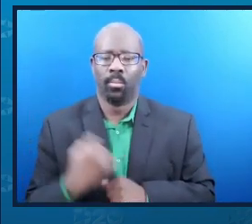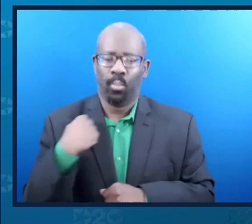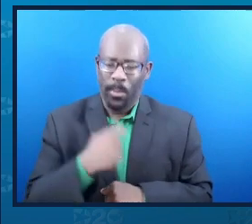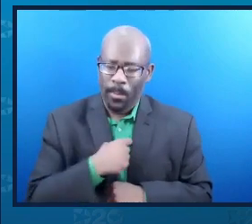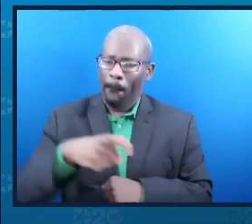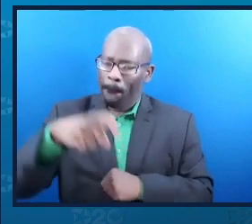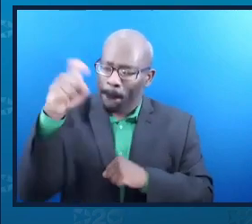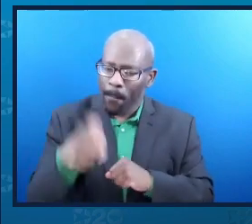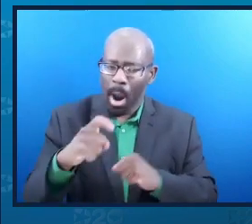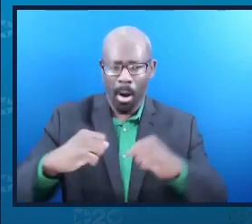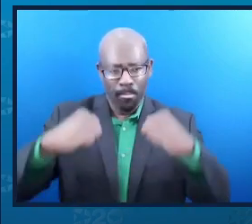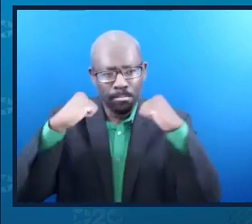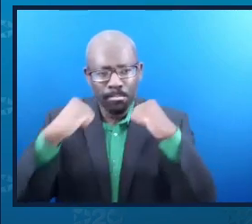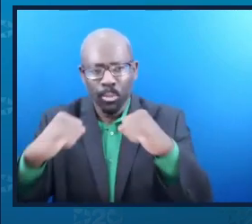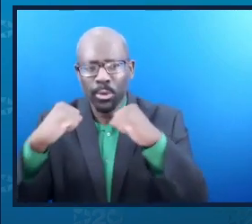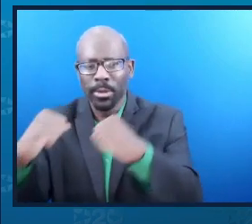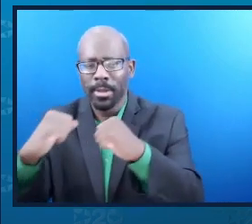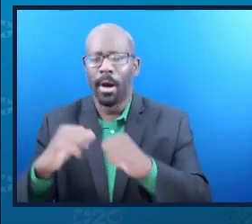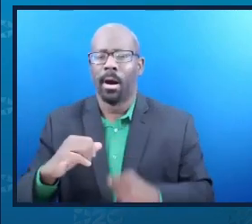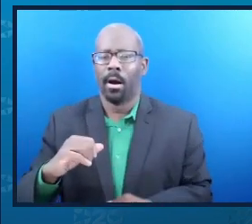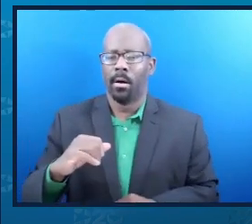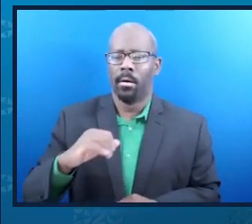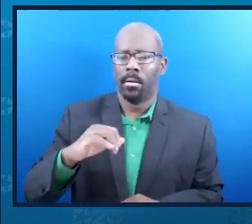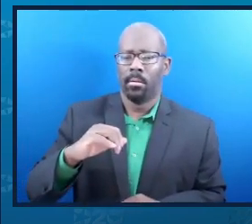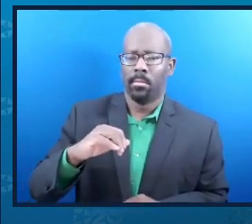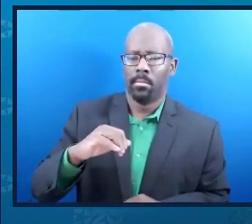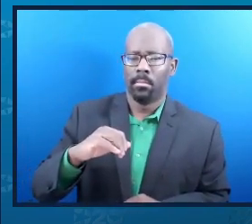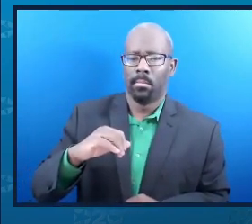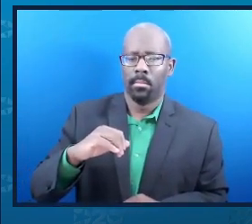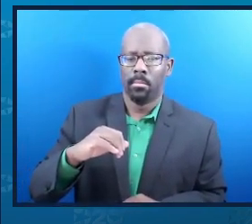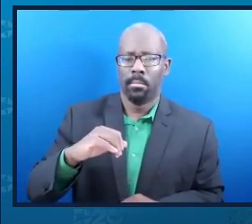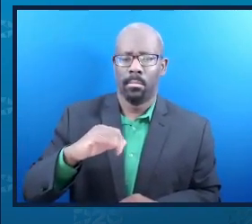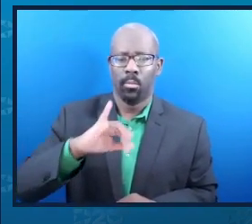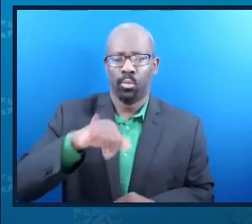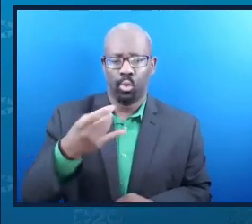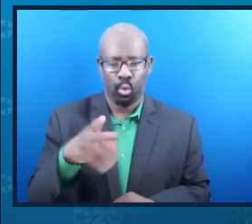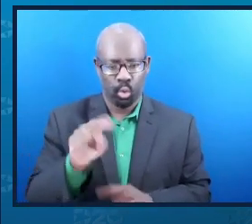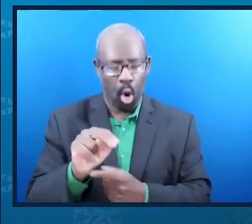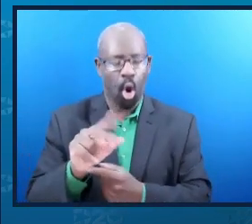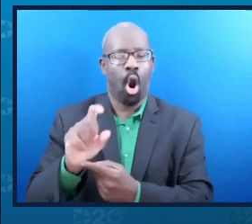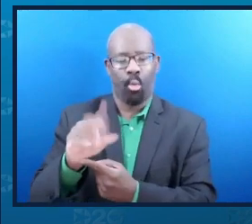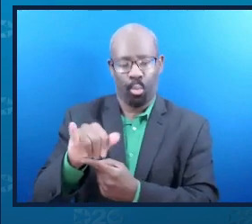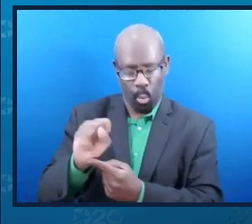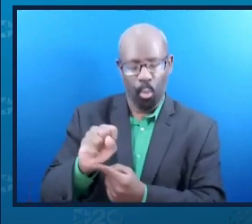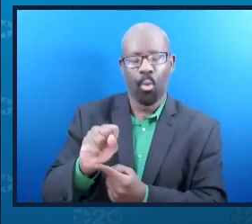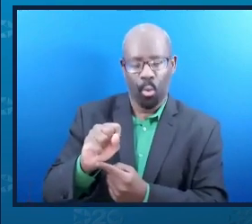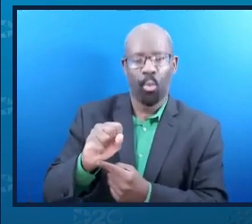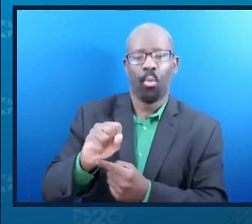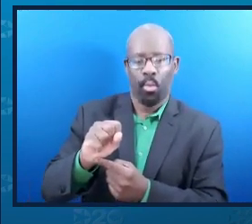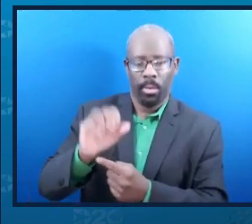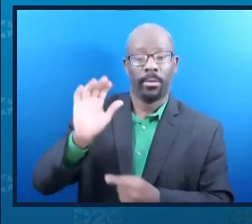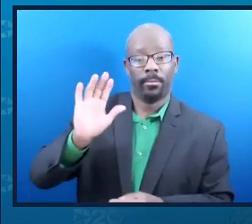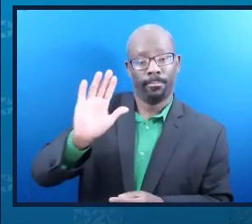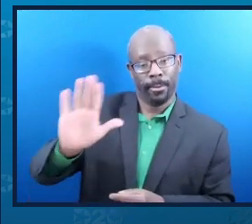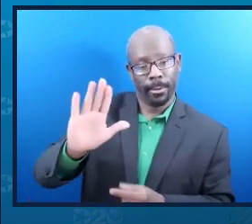CLEANER GOVERNMENT BY SAVING VOTING RIGHTS IN THE NAME OF JOHN LEWIS AND SAVING LIVES BY